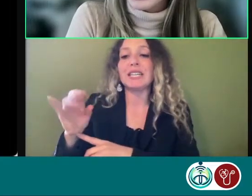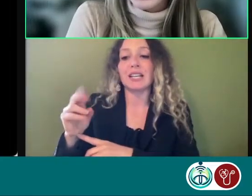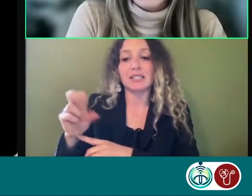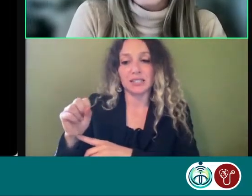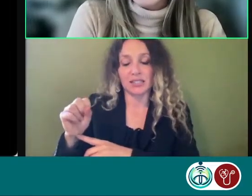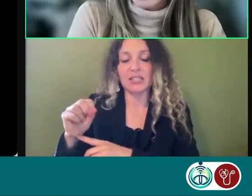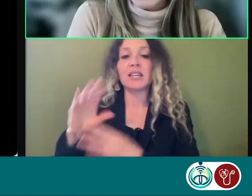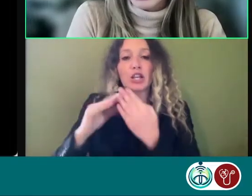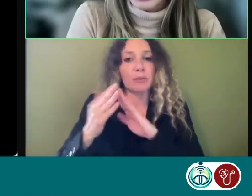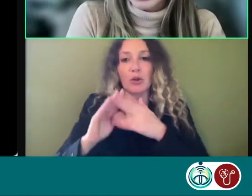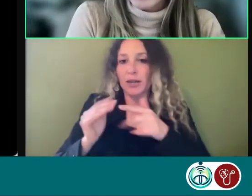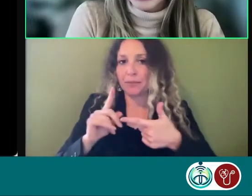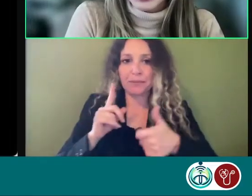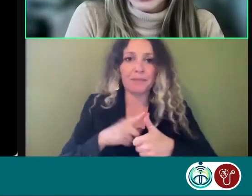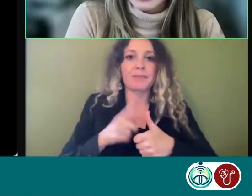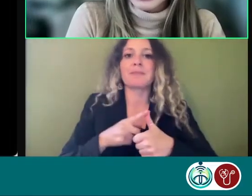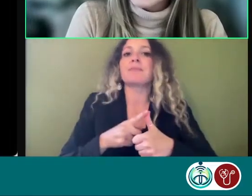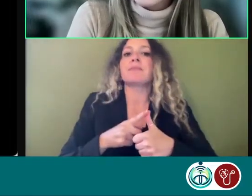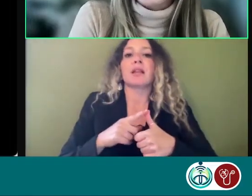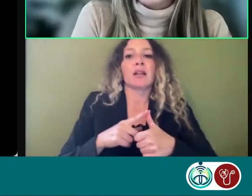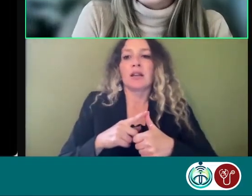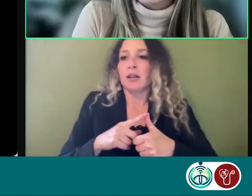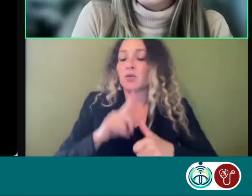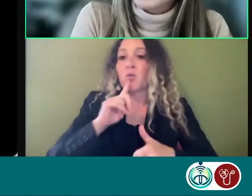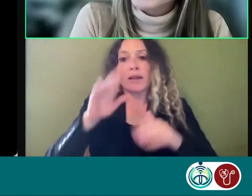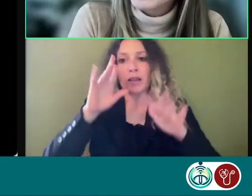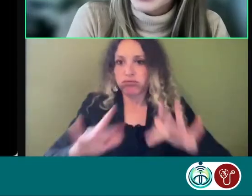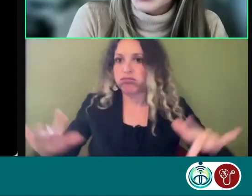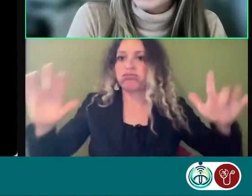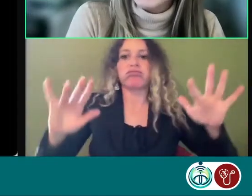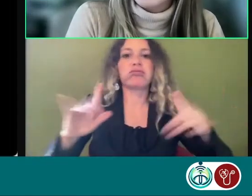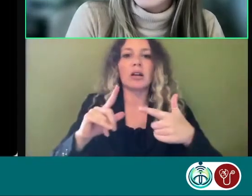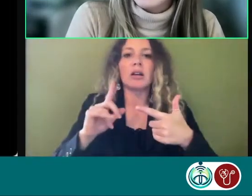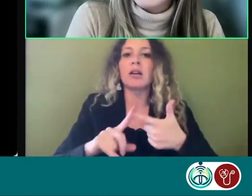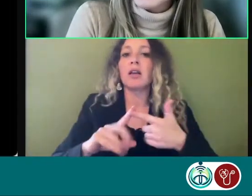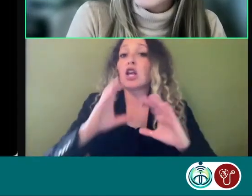with lots of nuance within the community. Number two, communication differences,